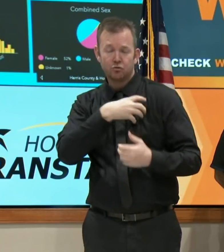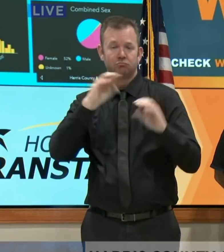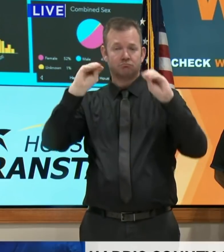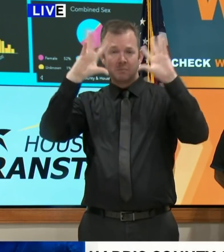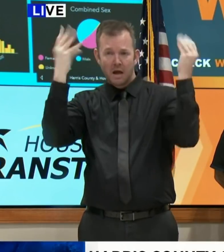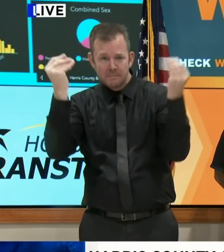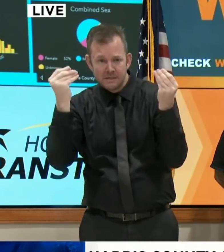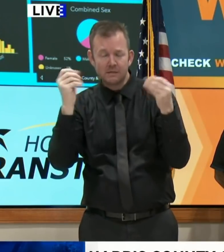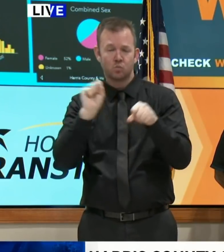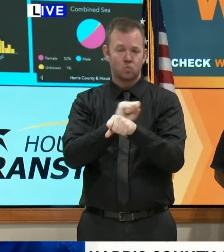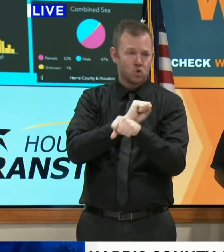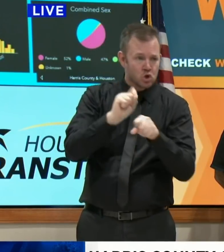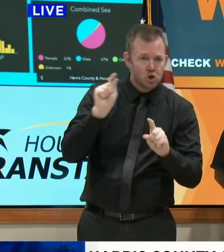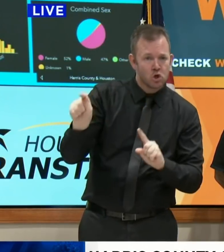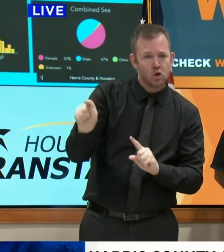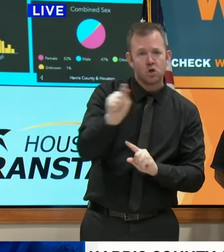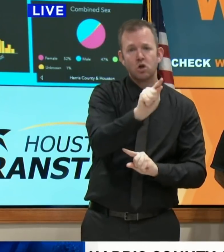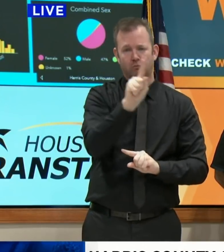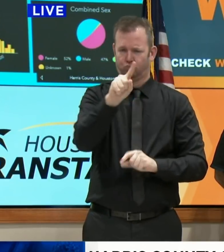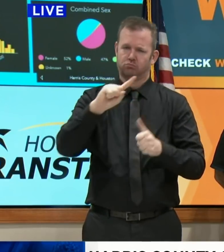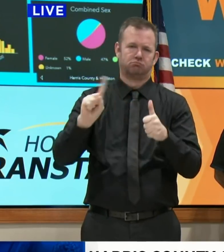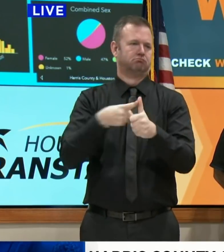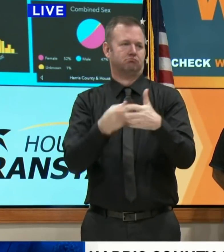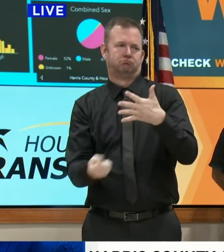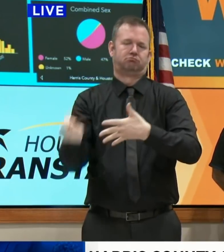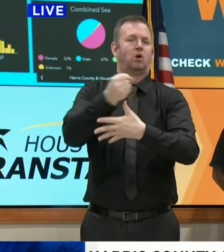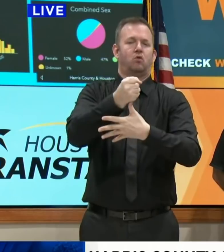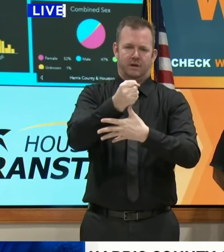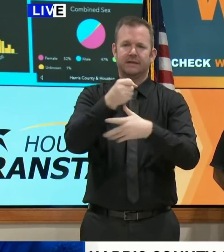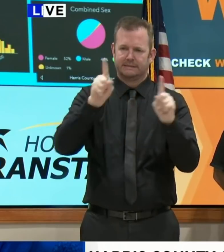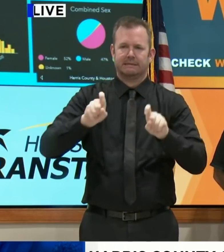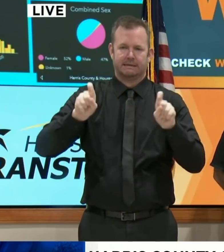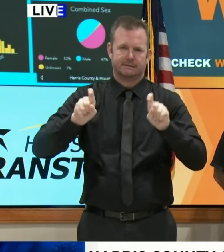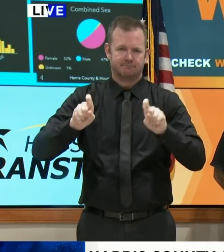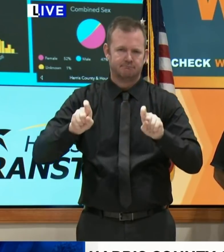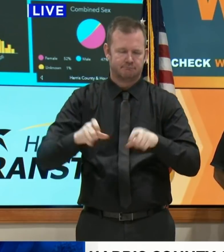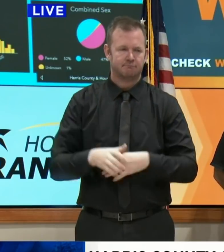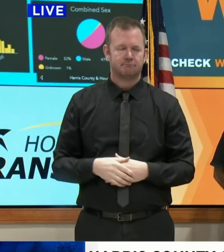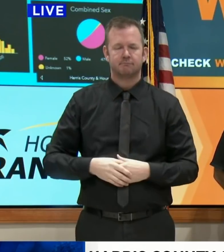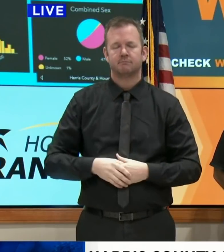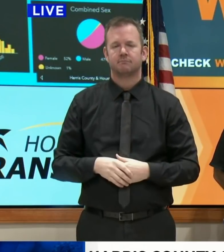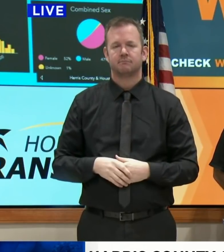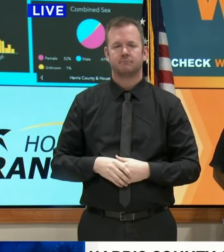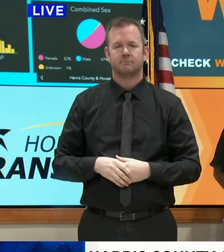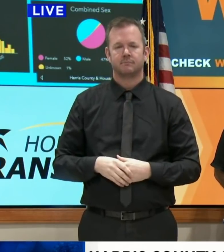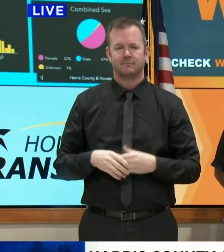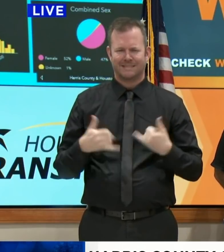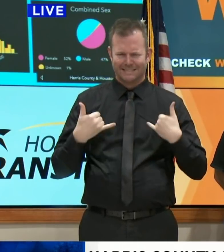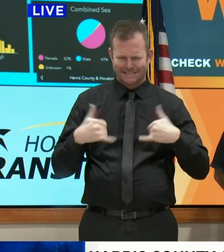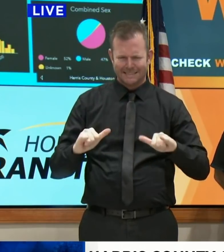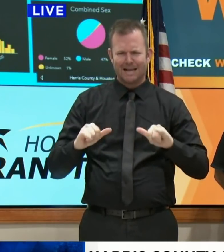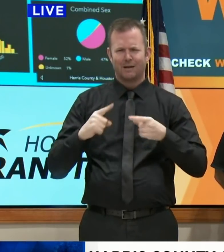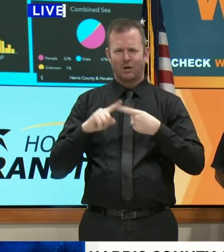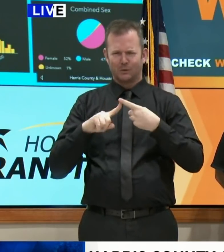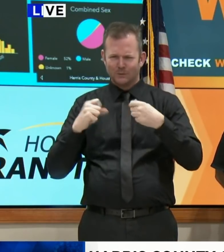of any kind you take priority if you if you don’t have if you if you don’t have symptoms symptoms and so reach out go to and so reach out go to ready Harris and we will be